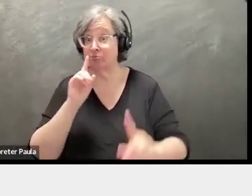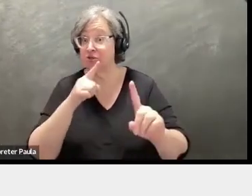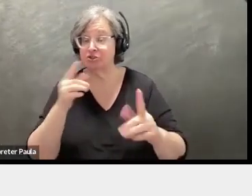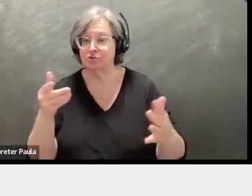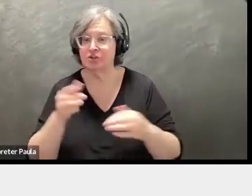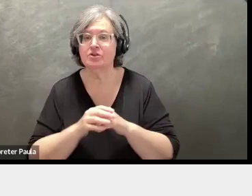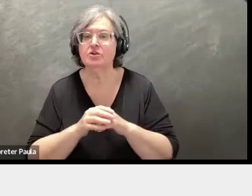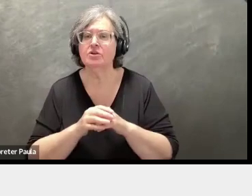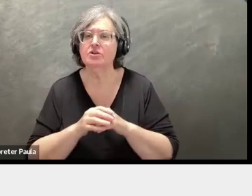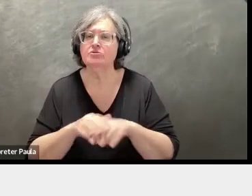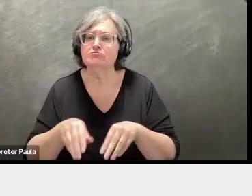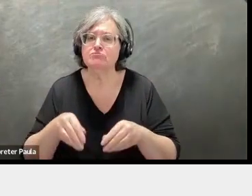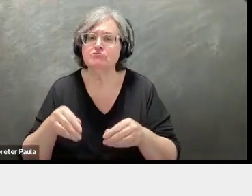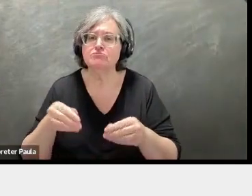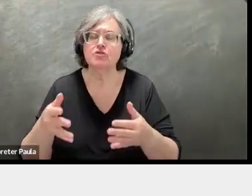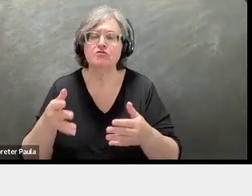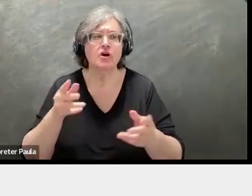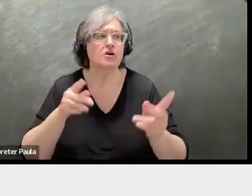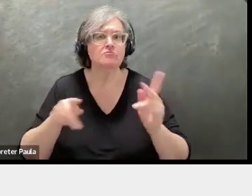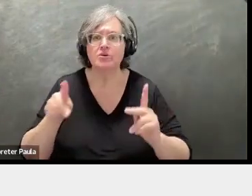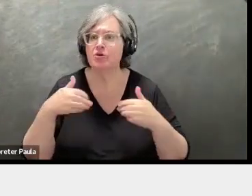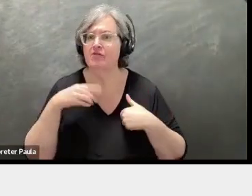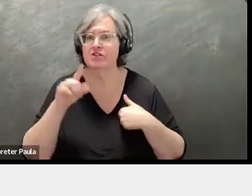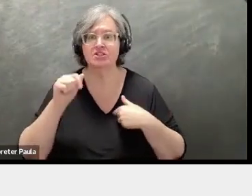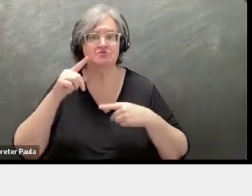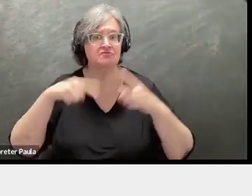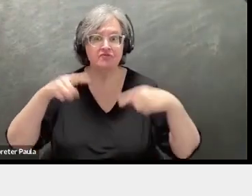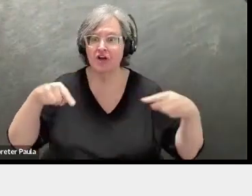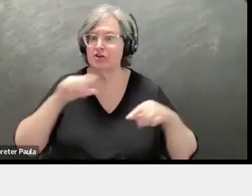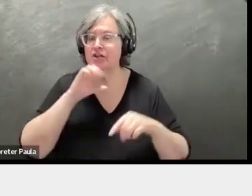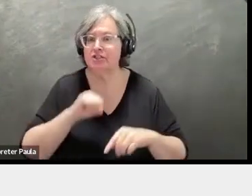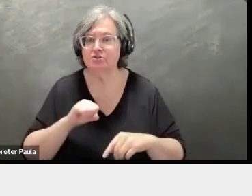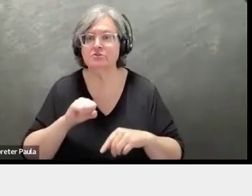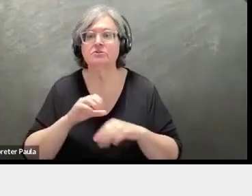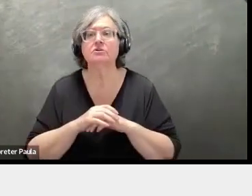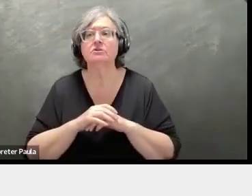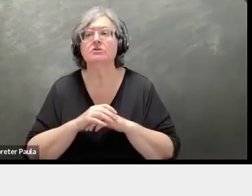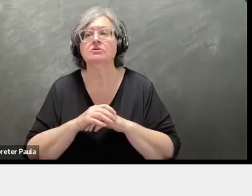individuals with disabilities of all ages to lead lives. Of their